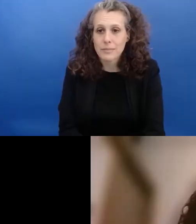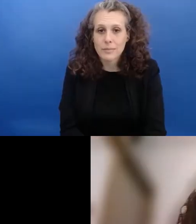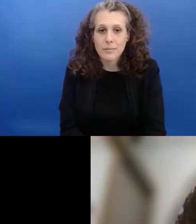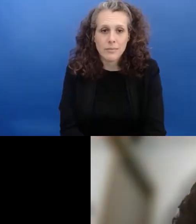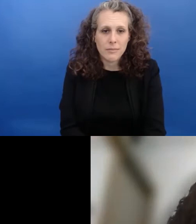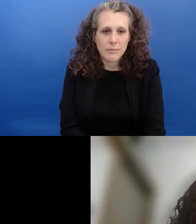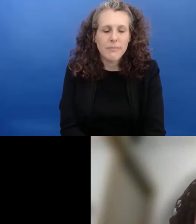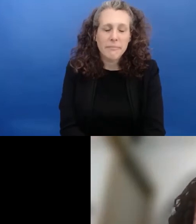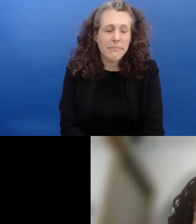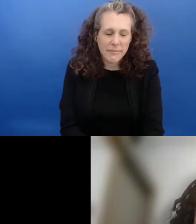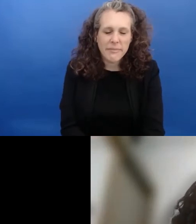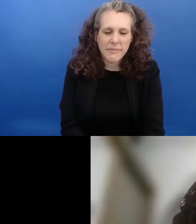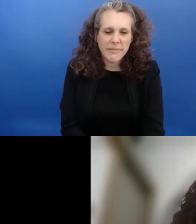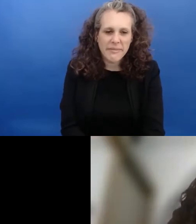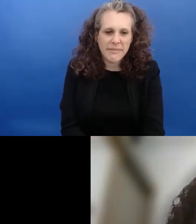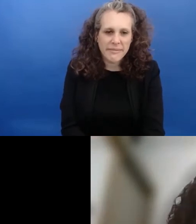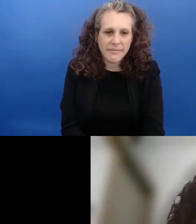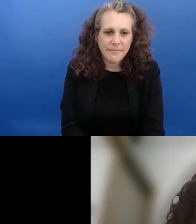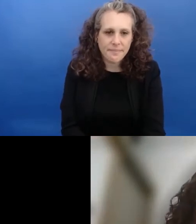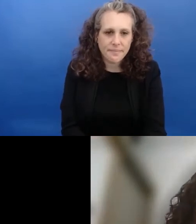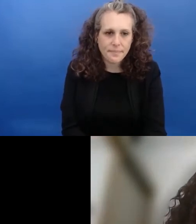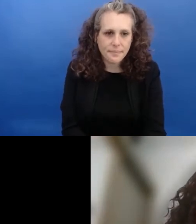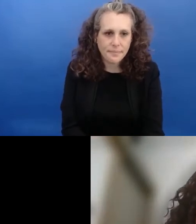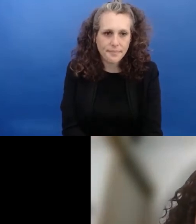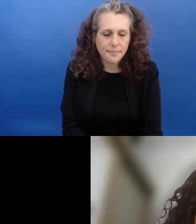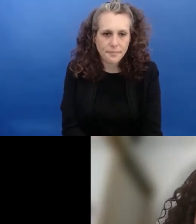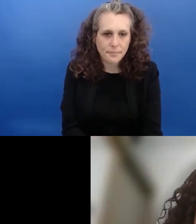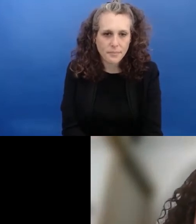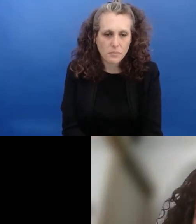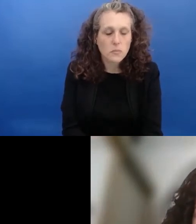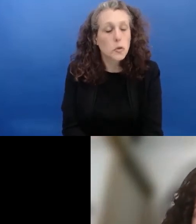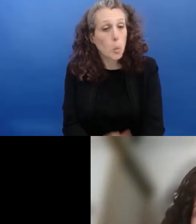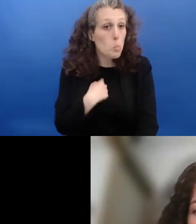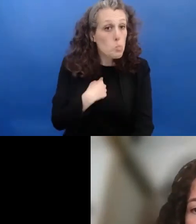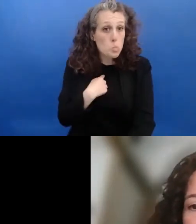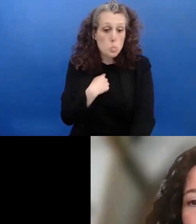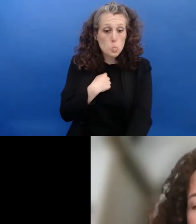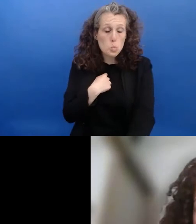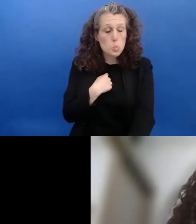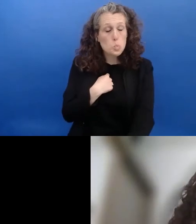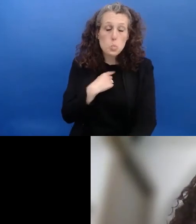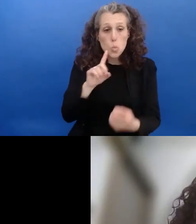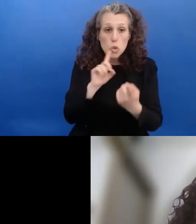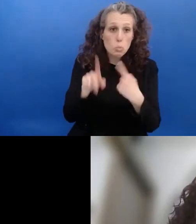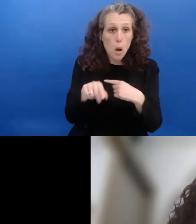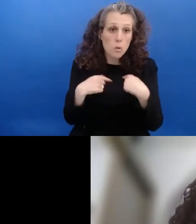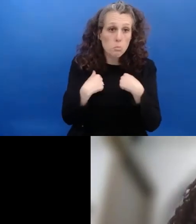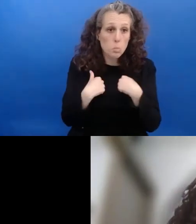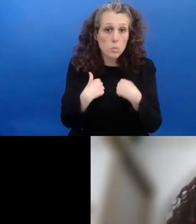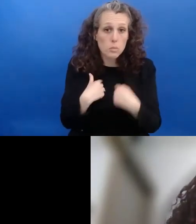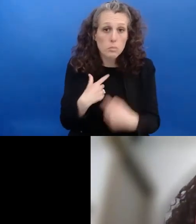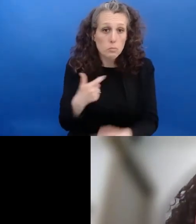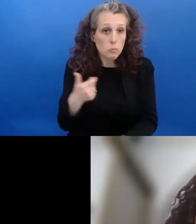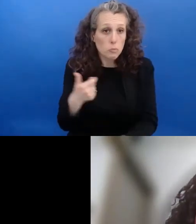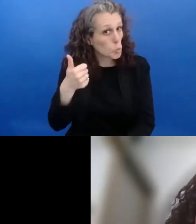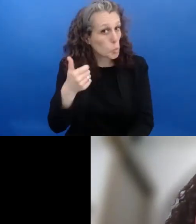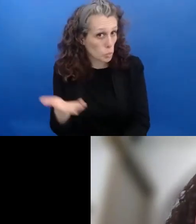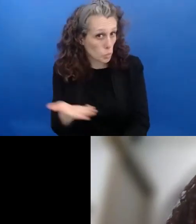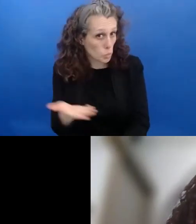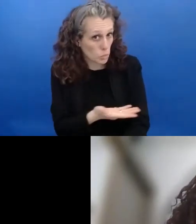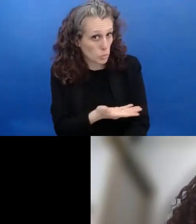i can go maybe by free commenting some of the statements yes sure go ahead please um so first